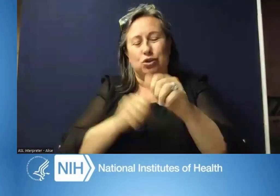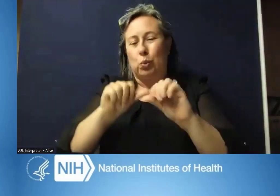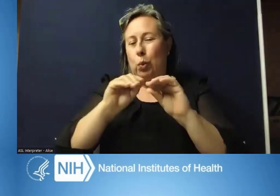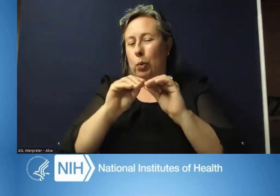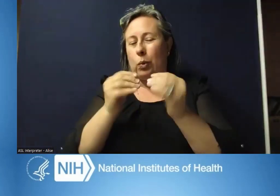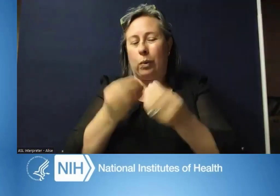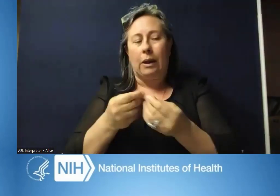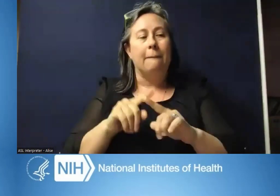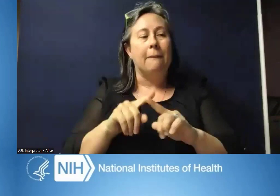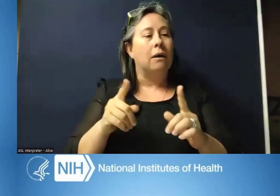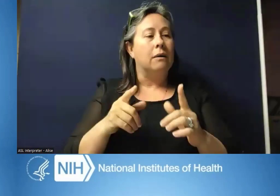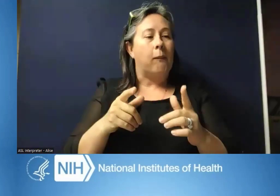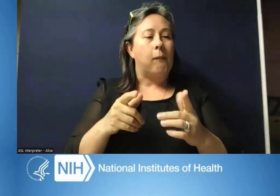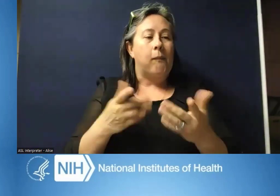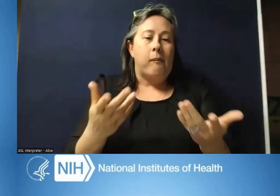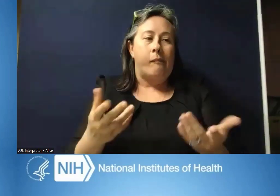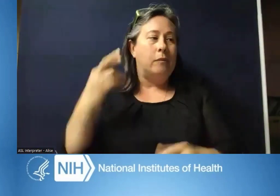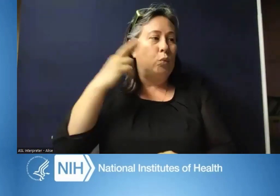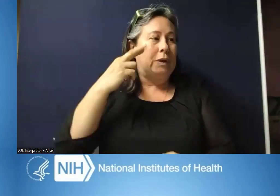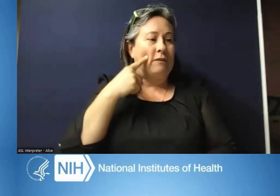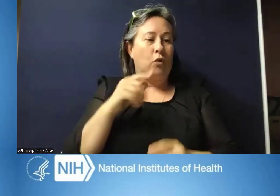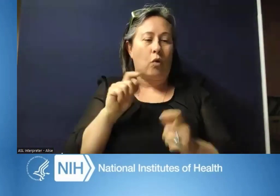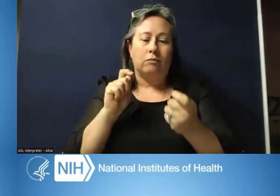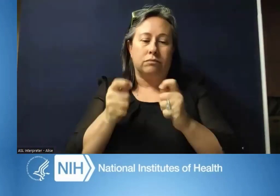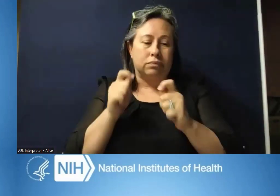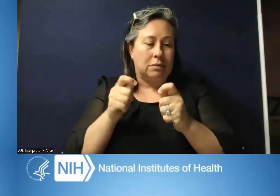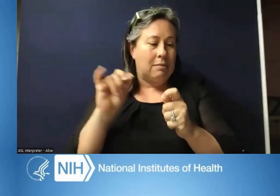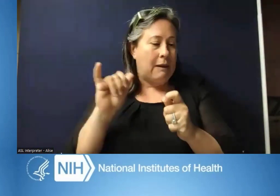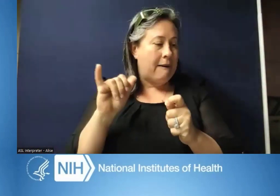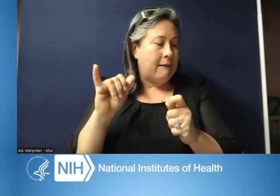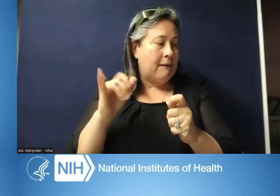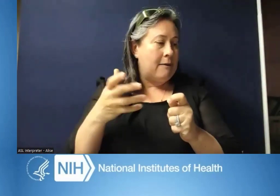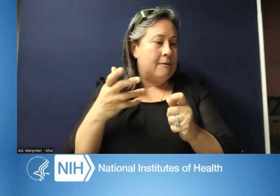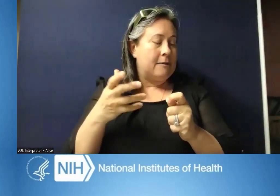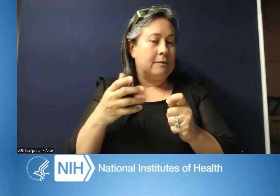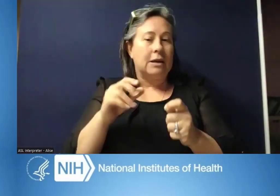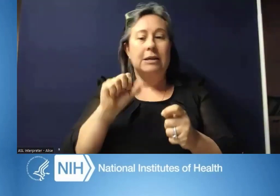but some reasons for revision may be subcontractor costs